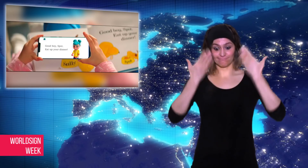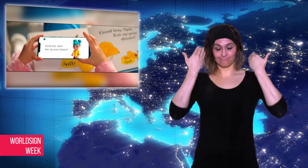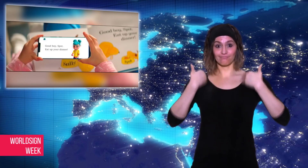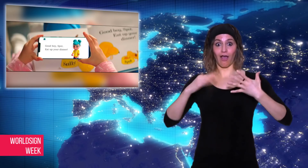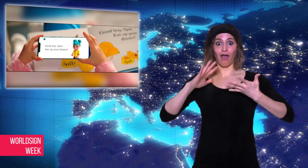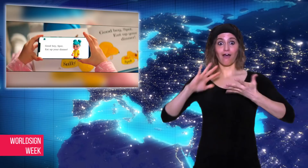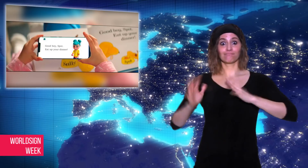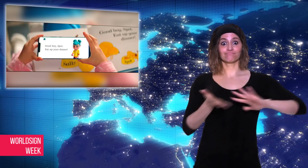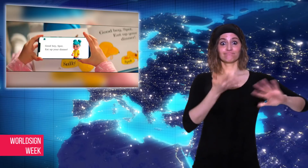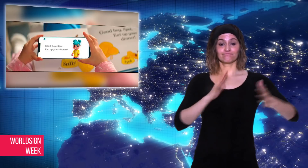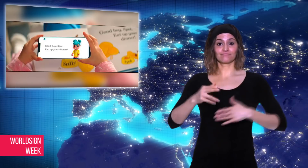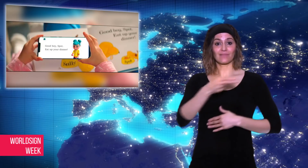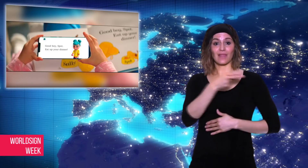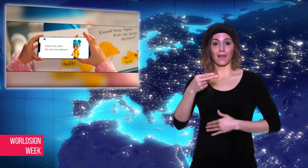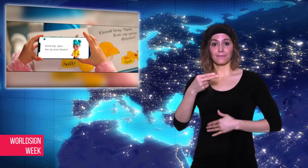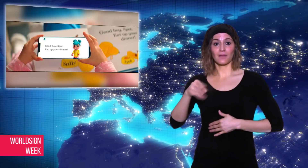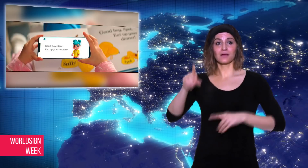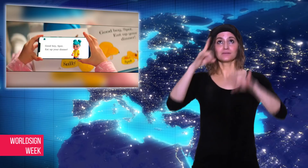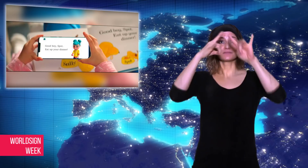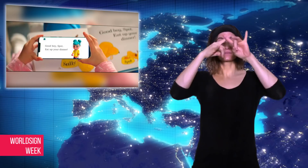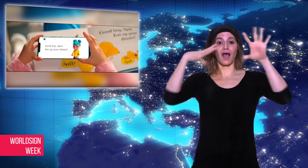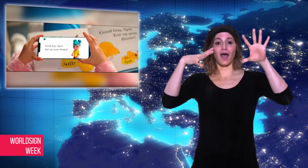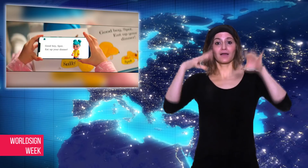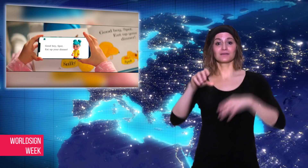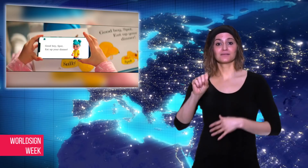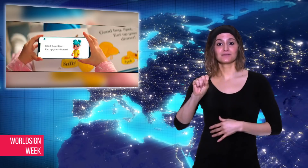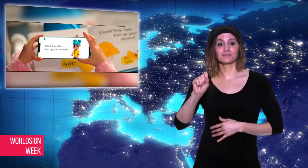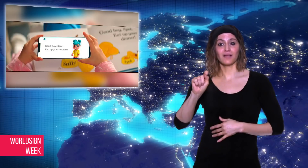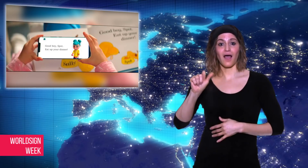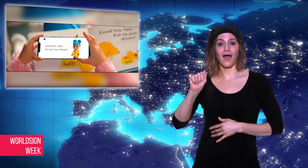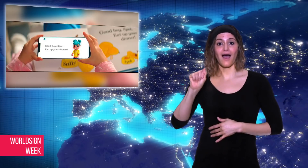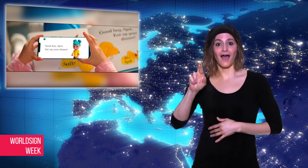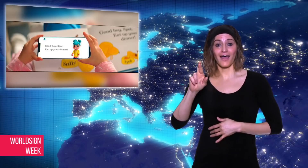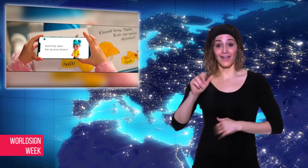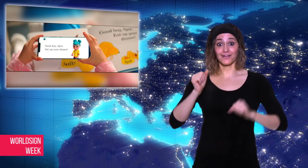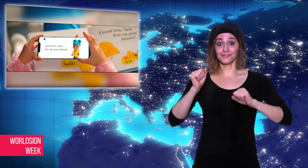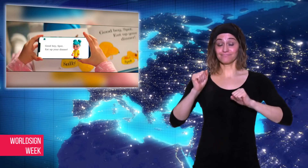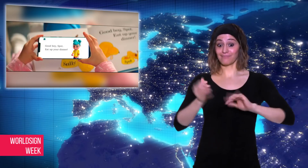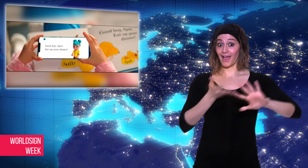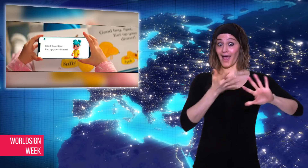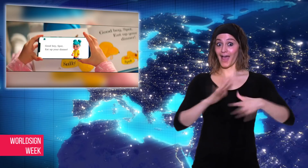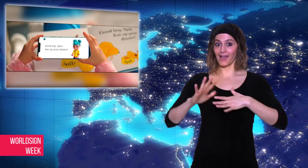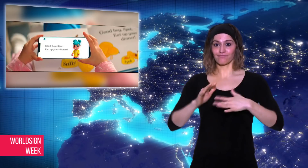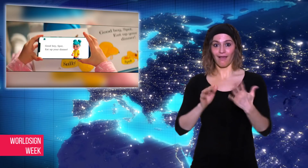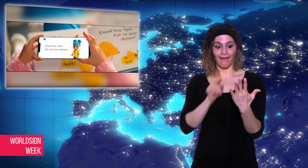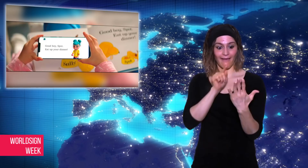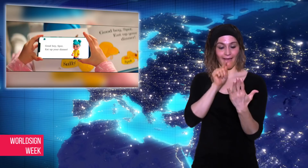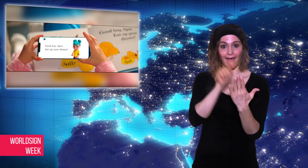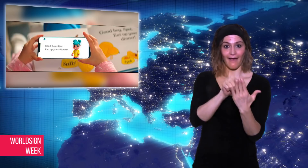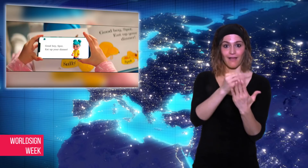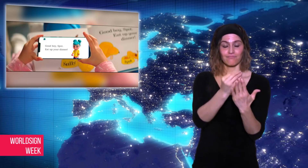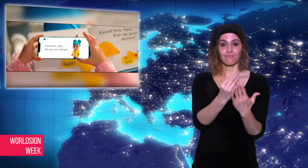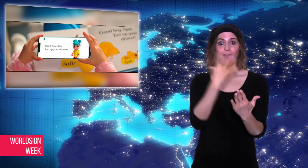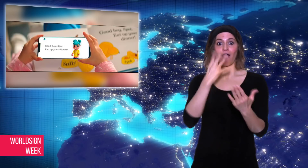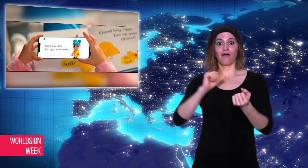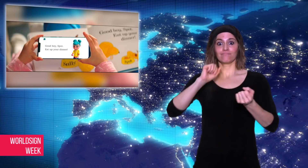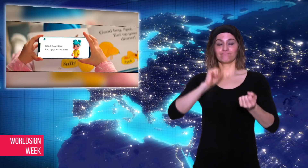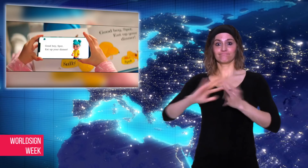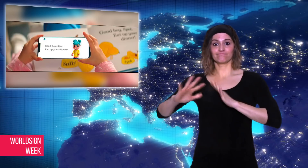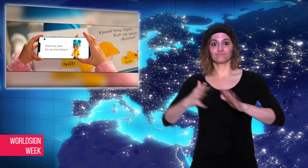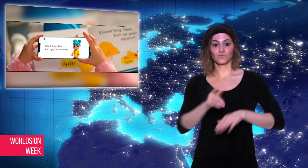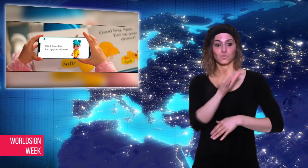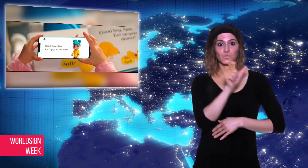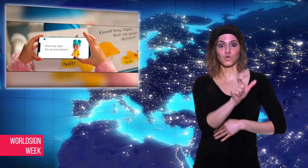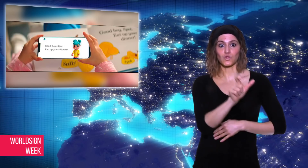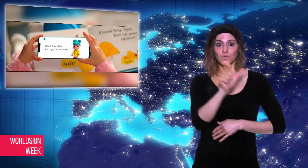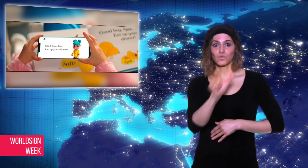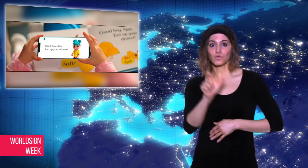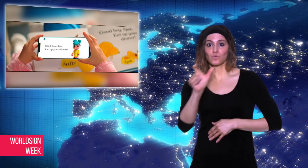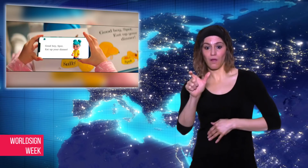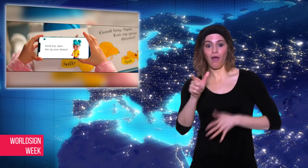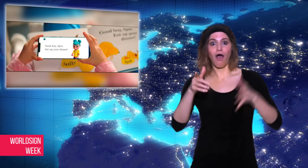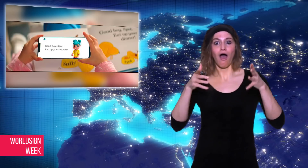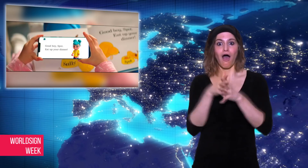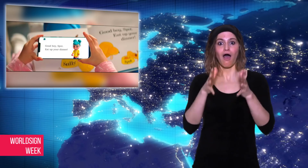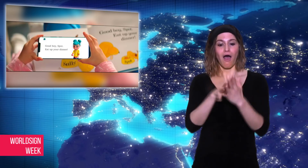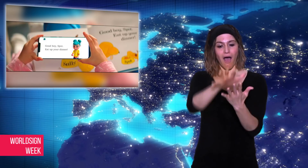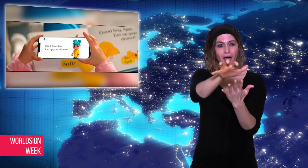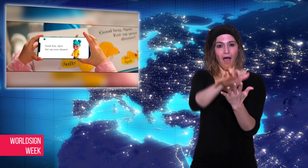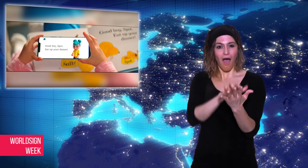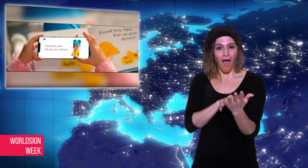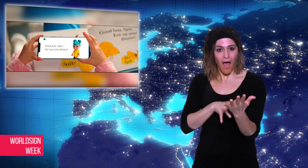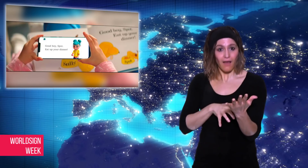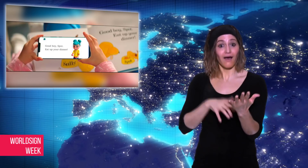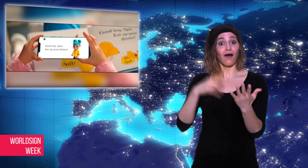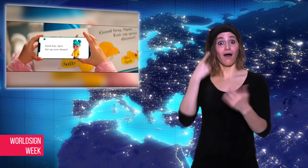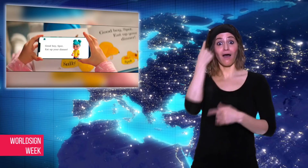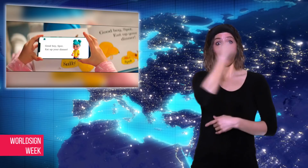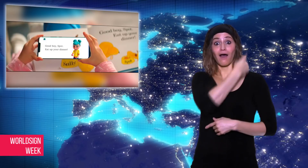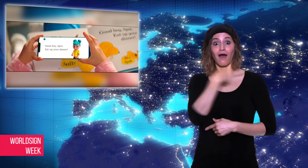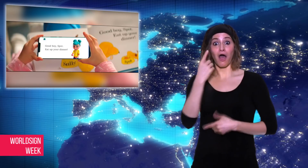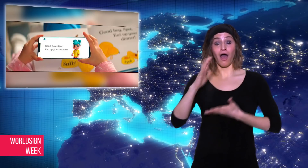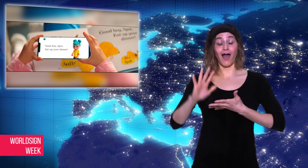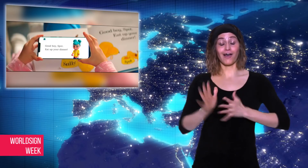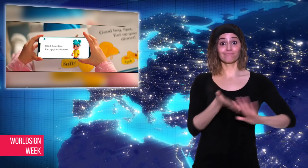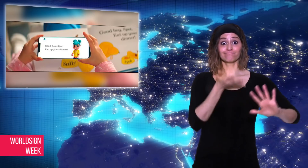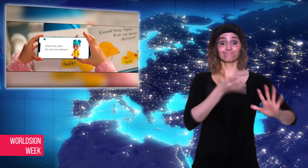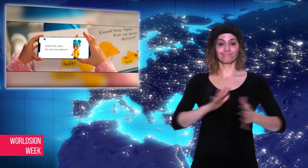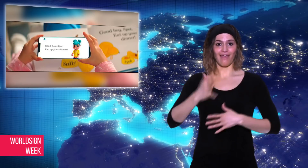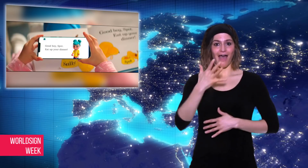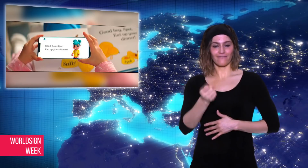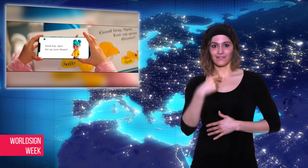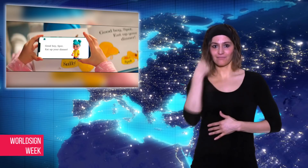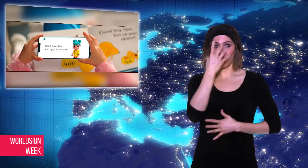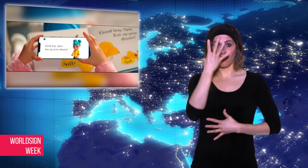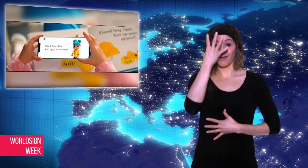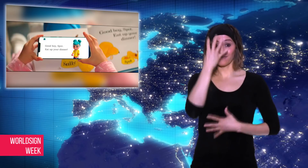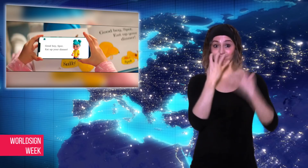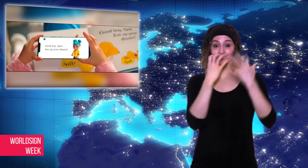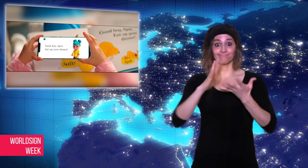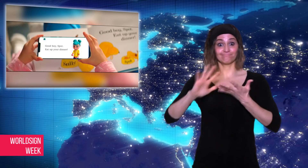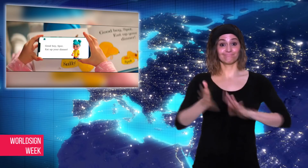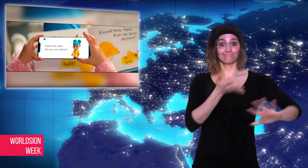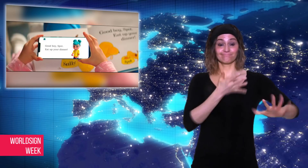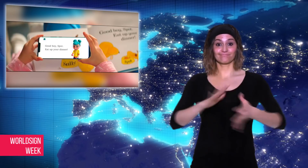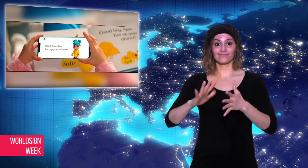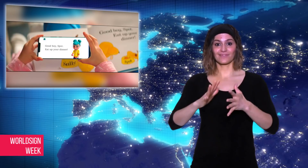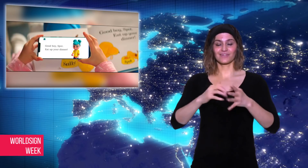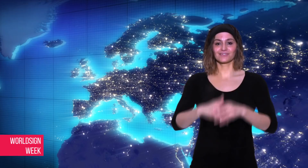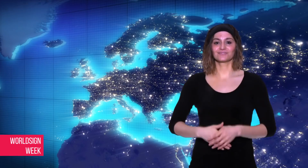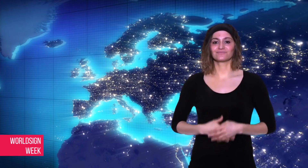with facial expressions as the child highlights the words.